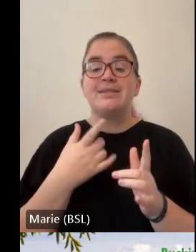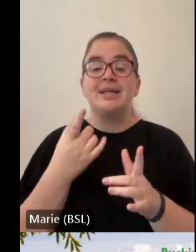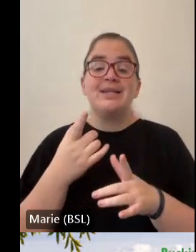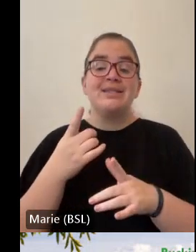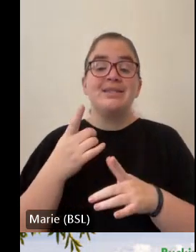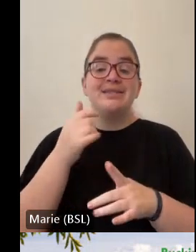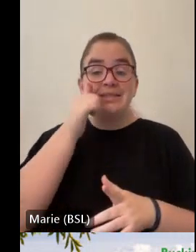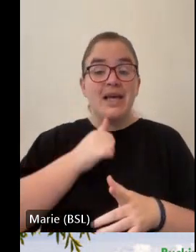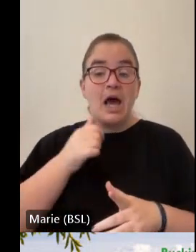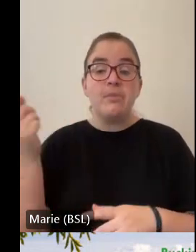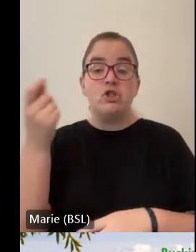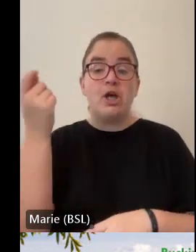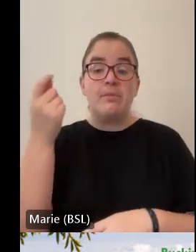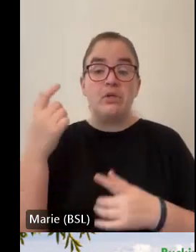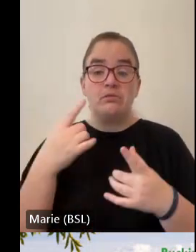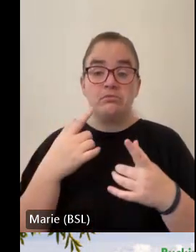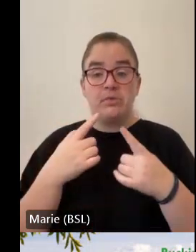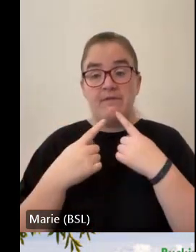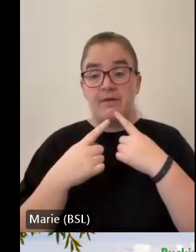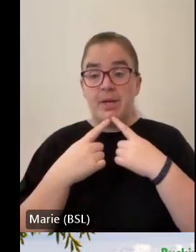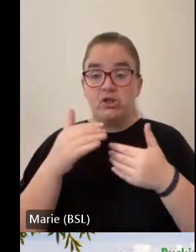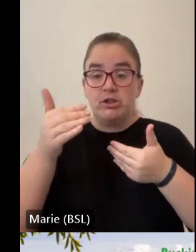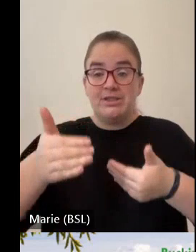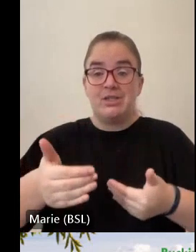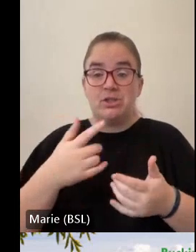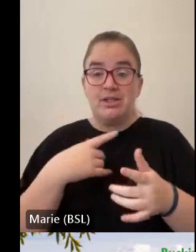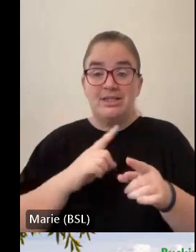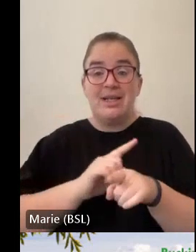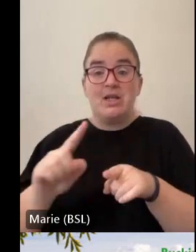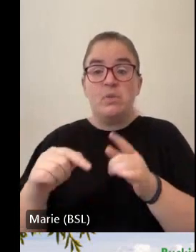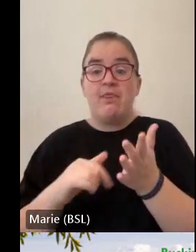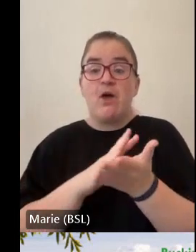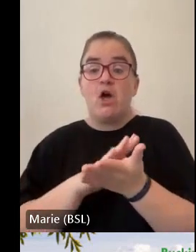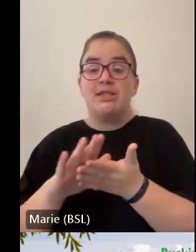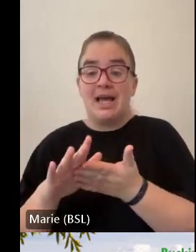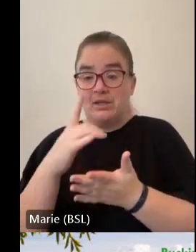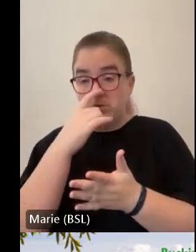And so I think you should all have my email from where I've emailed you the link. So yeah, just just pop your request to view.